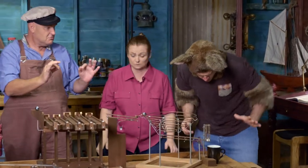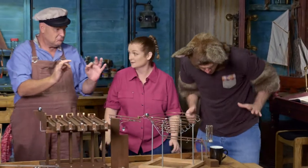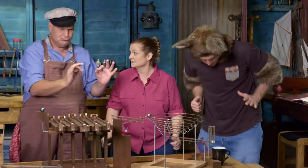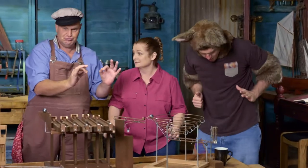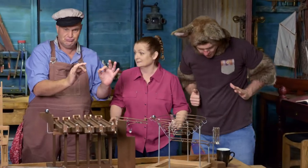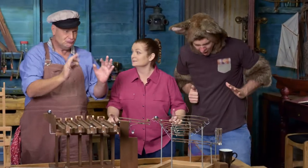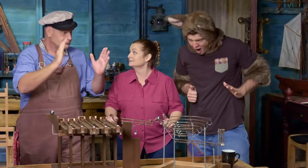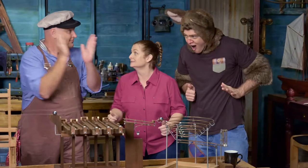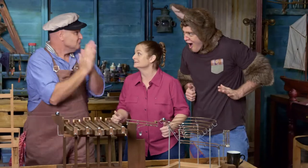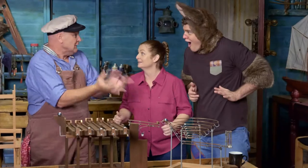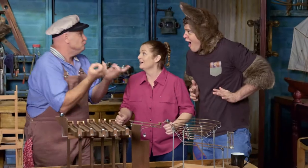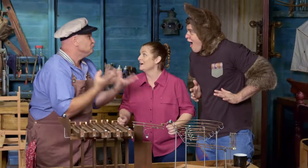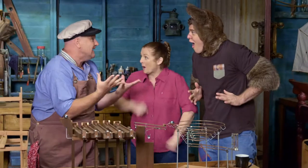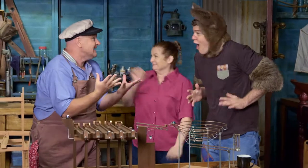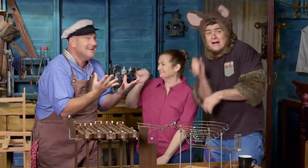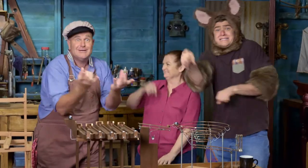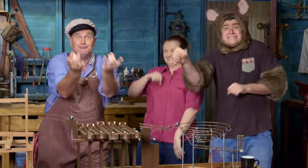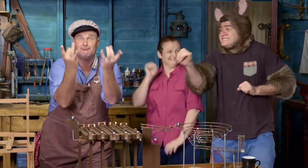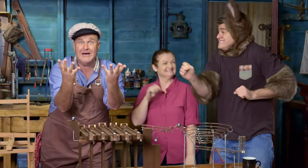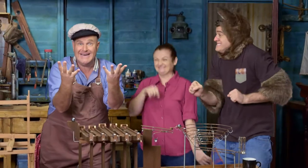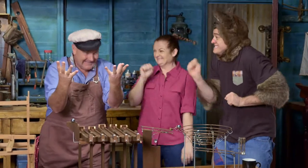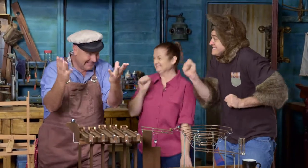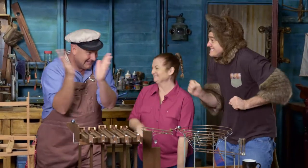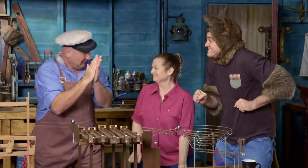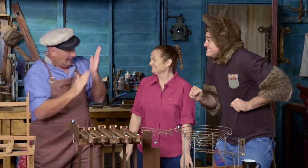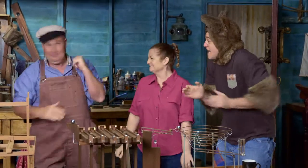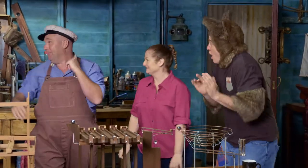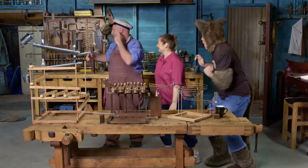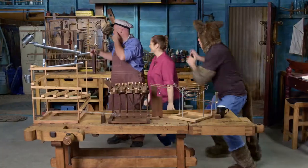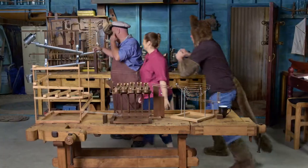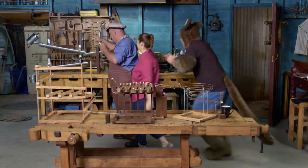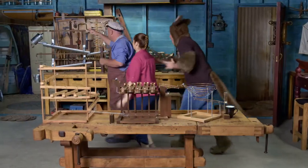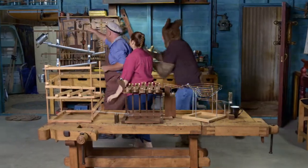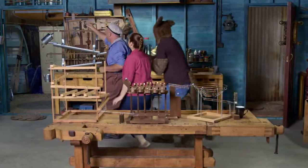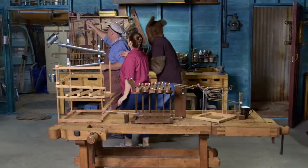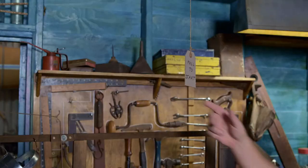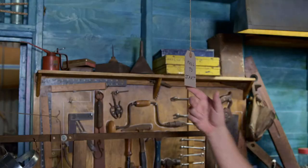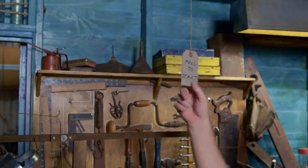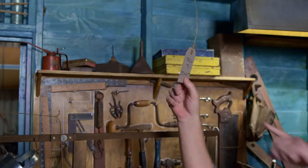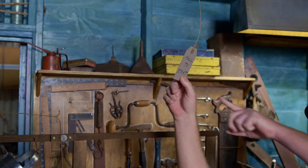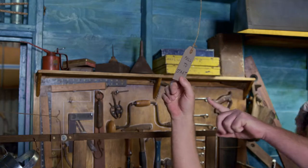That's great. Right, are you ready? Yes! Ready? Yes! Right. Come over here.